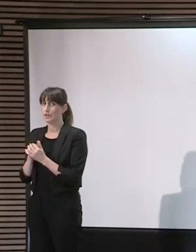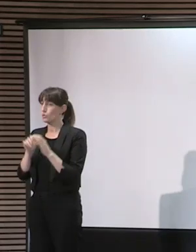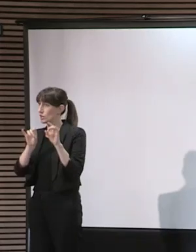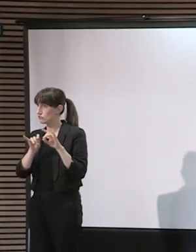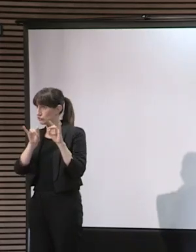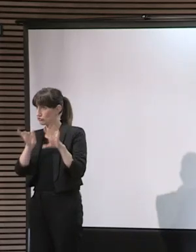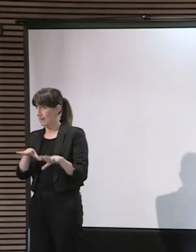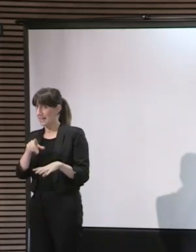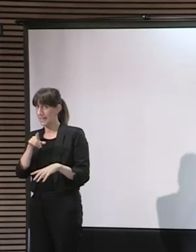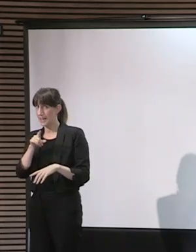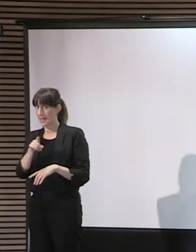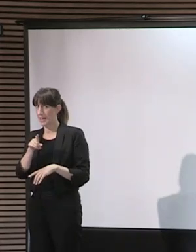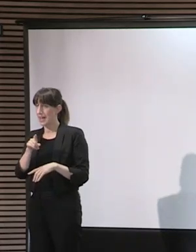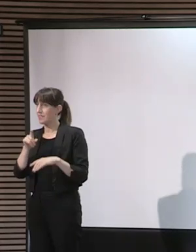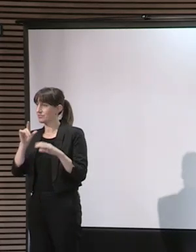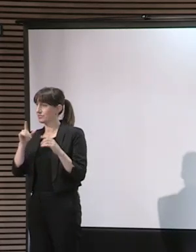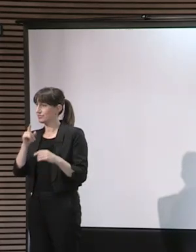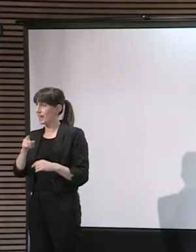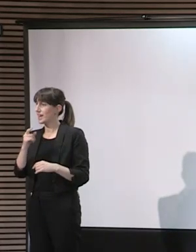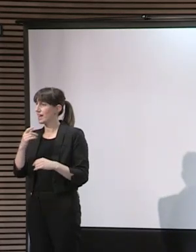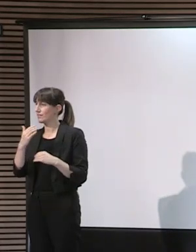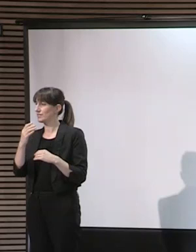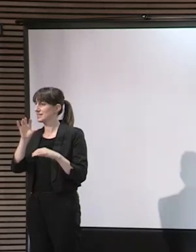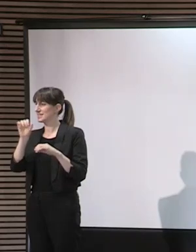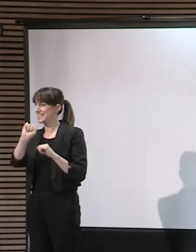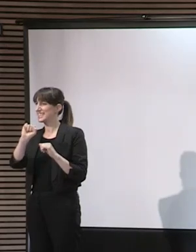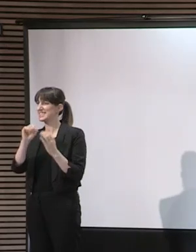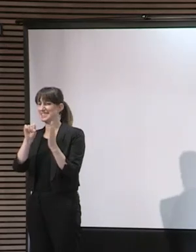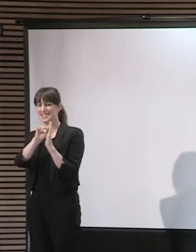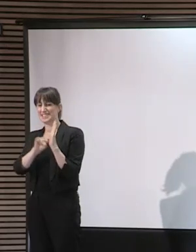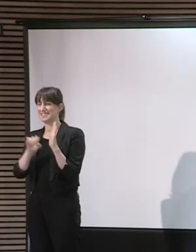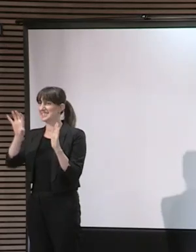Is the bubble conditional on Australia eliminating state